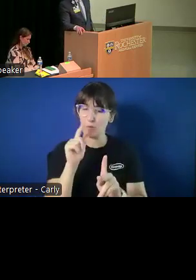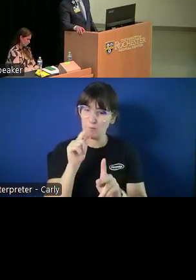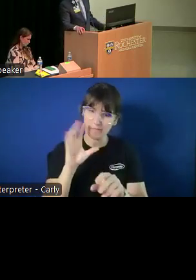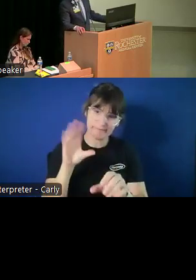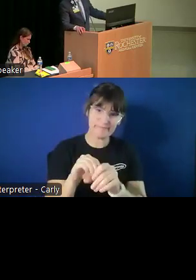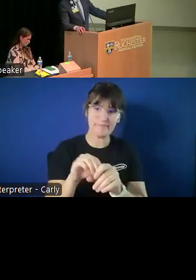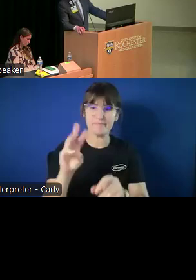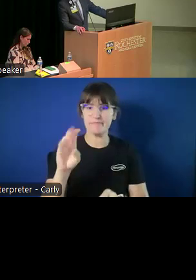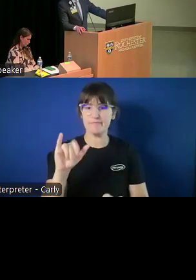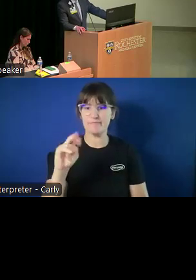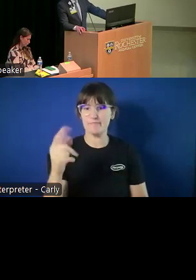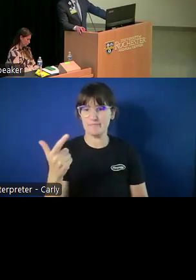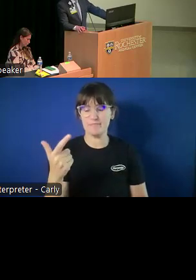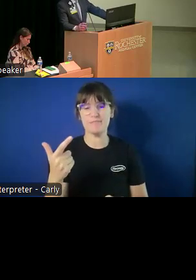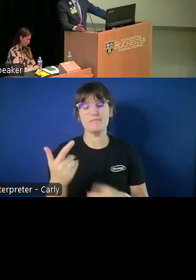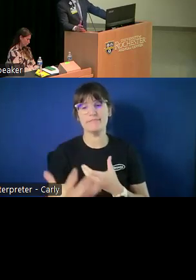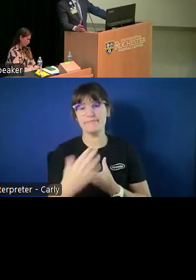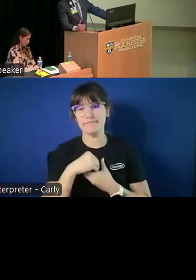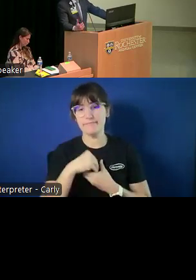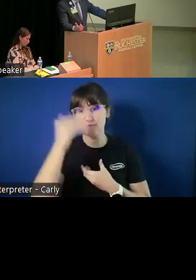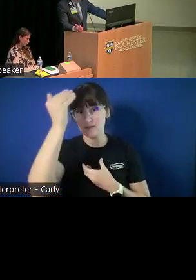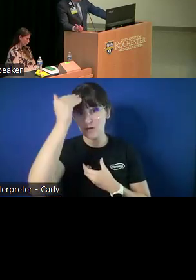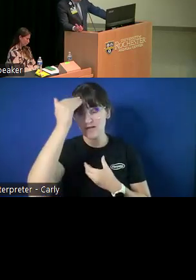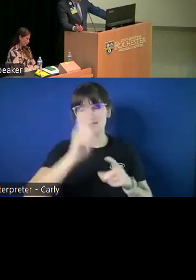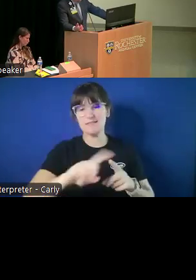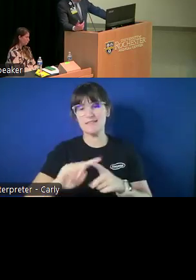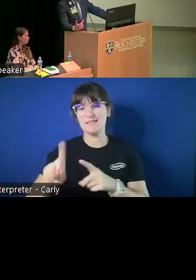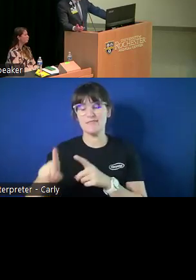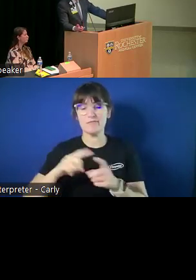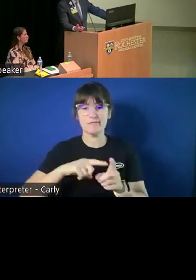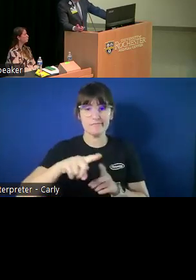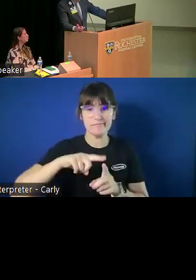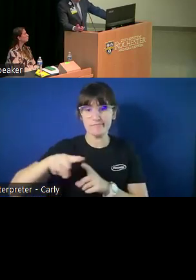so they gain knowledge in a broad spectrum of areas like well-being science domeic improvement